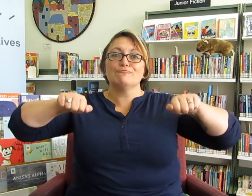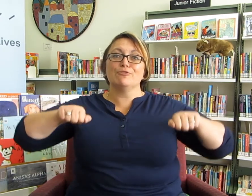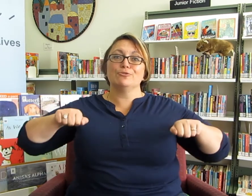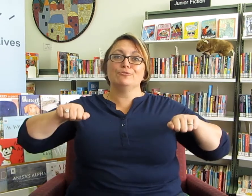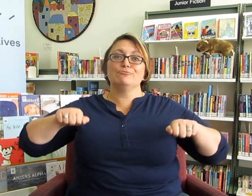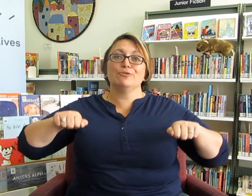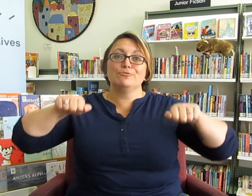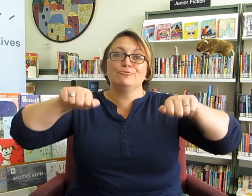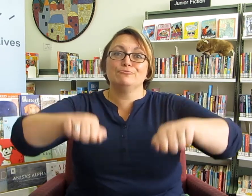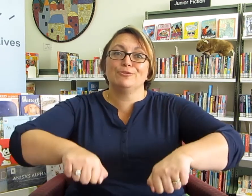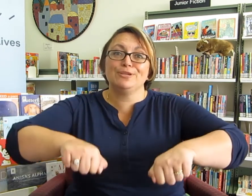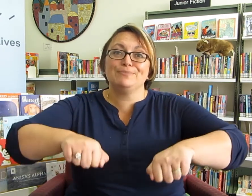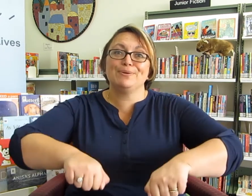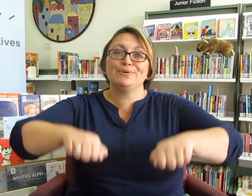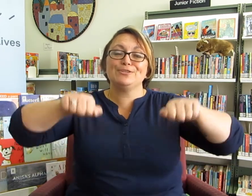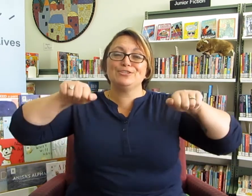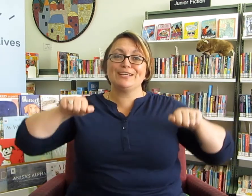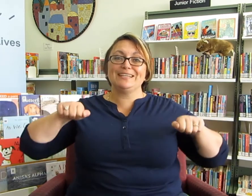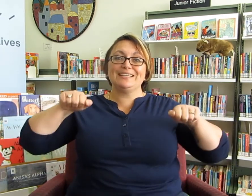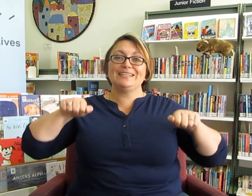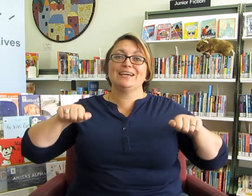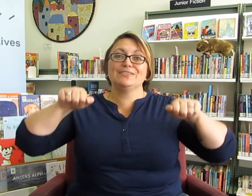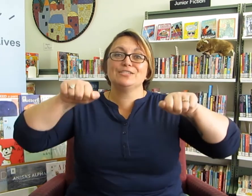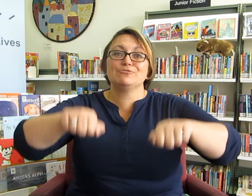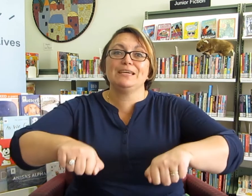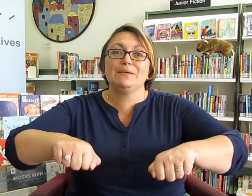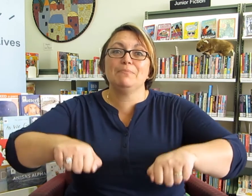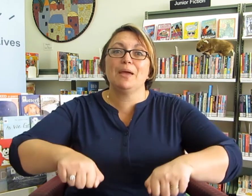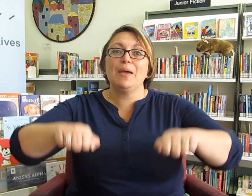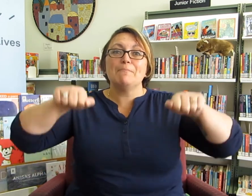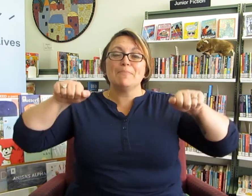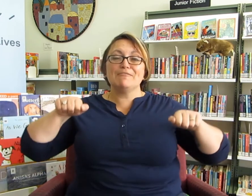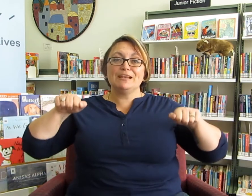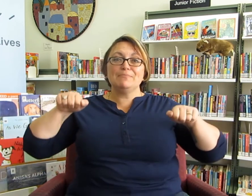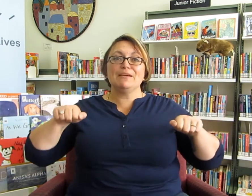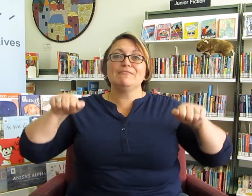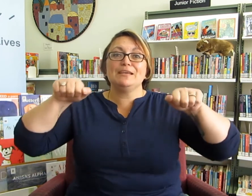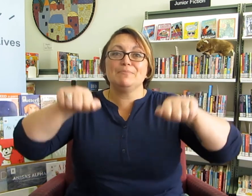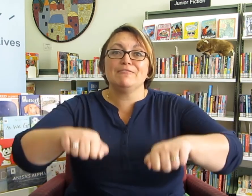Row, Row, Row your boat gently down the stream Merrily, merrily, merrily,